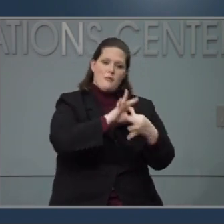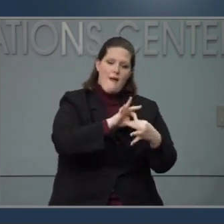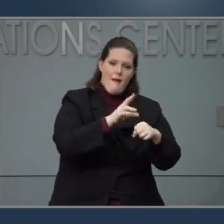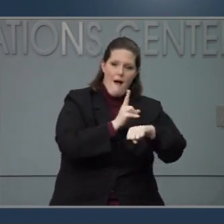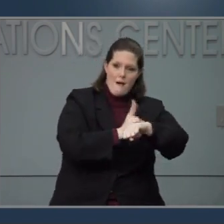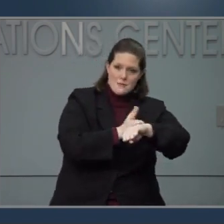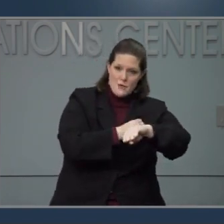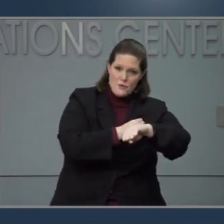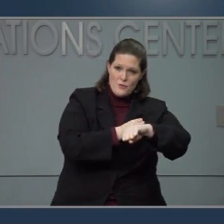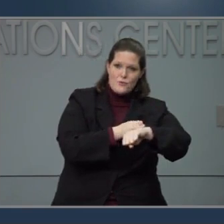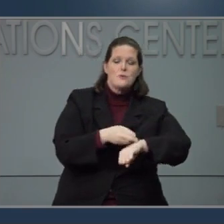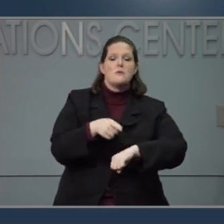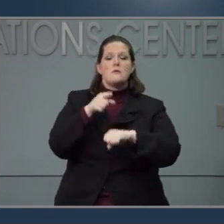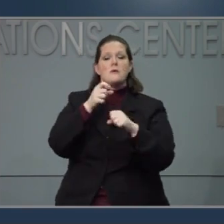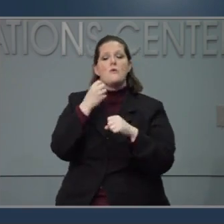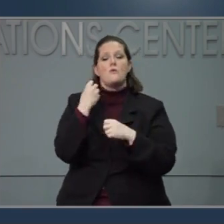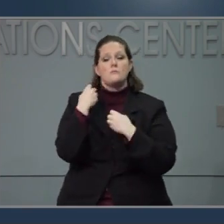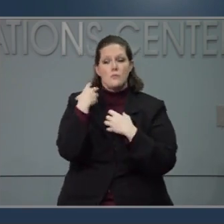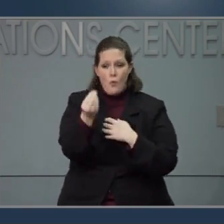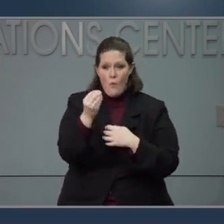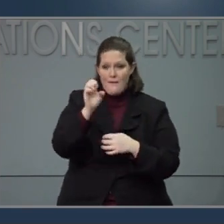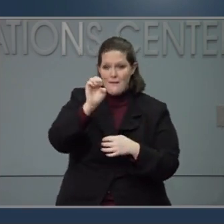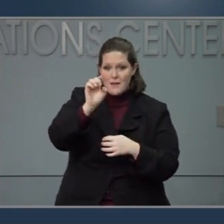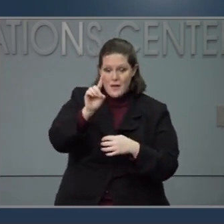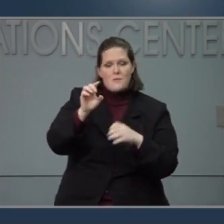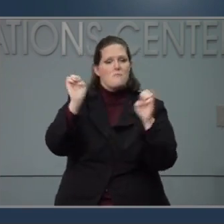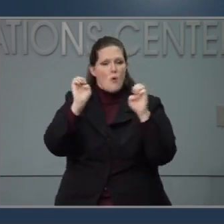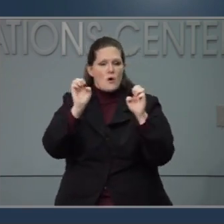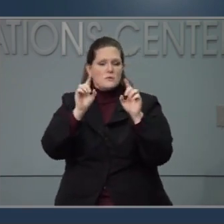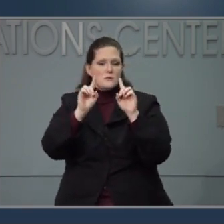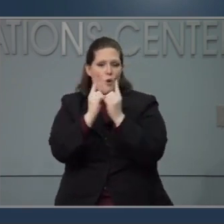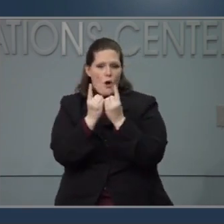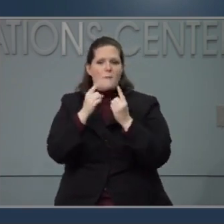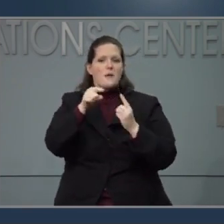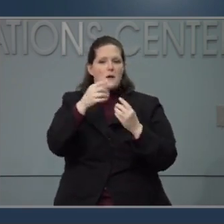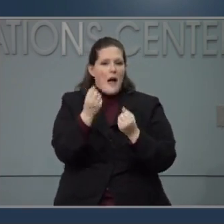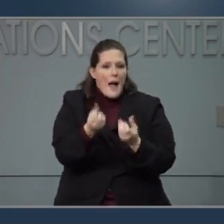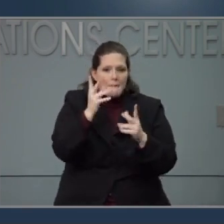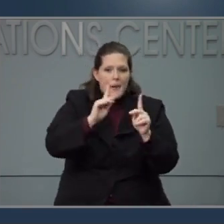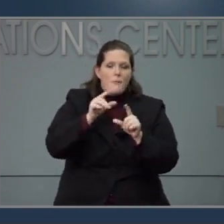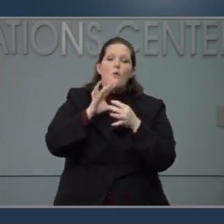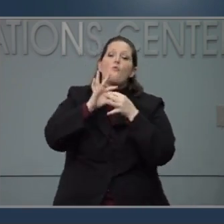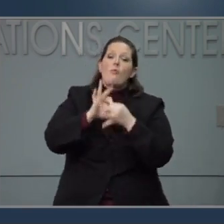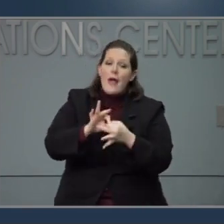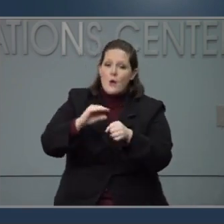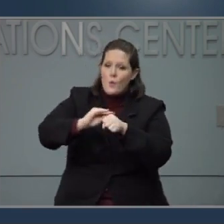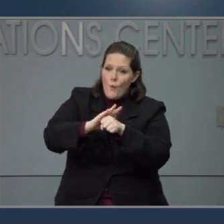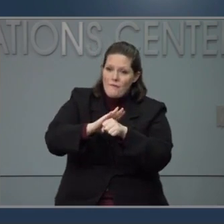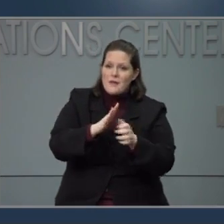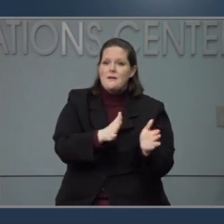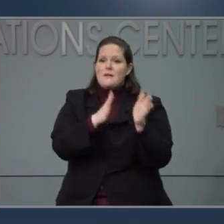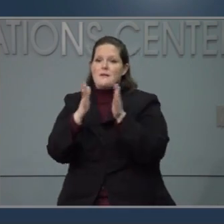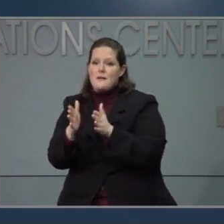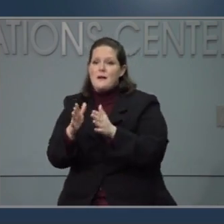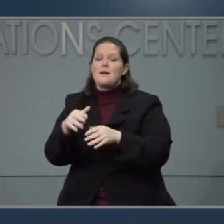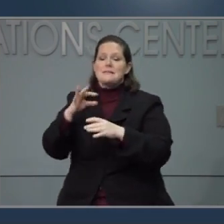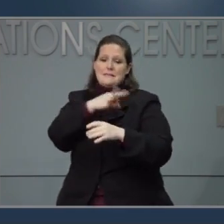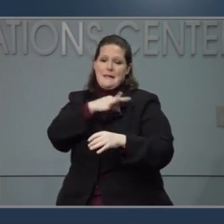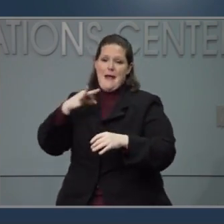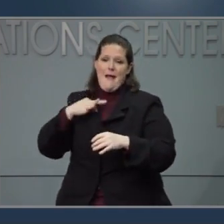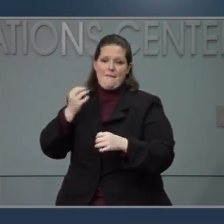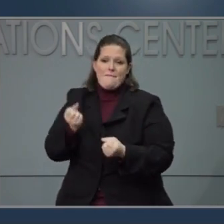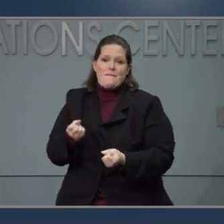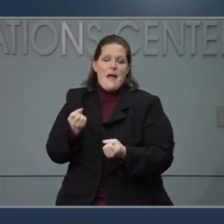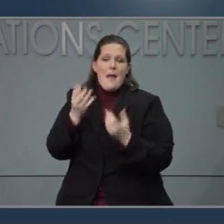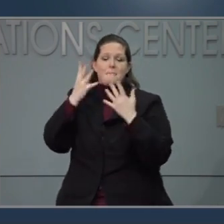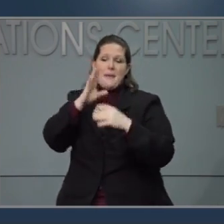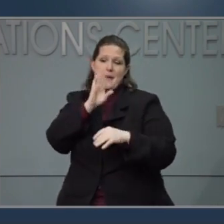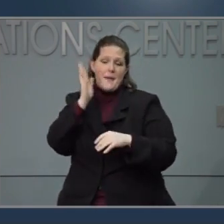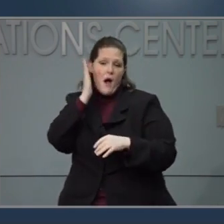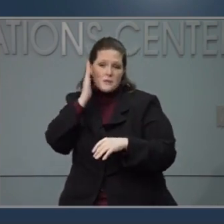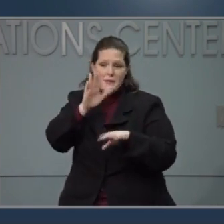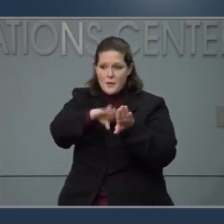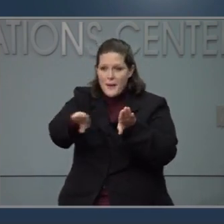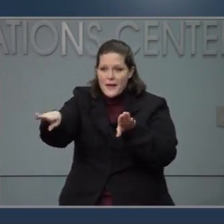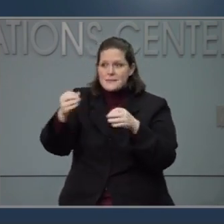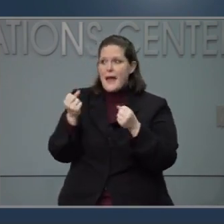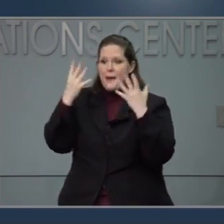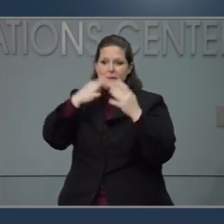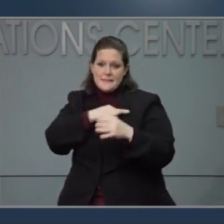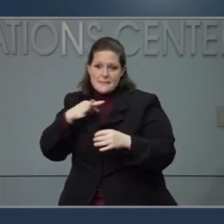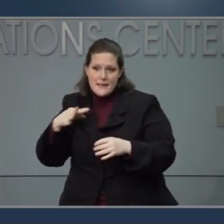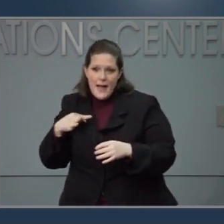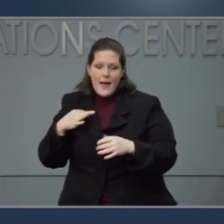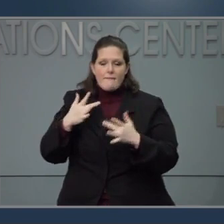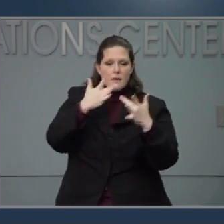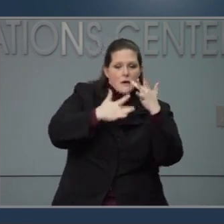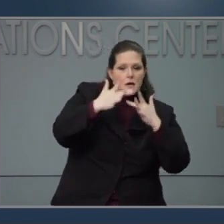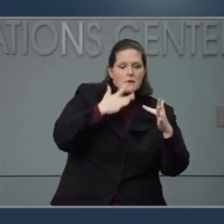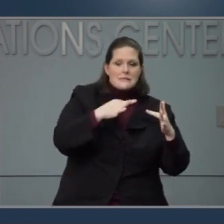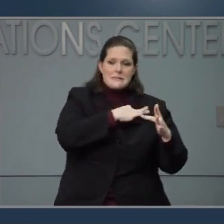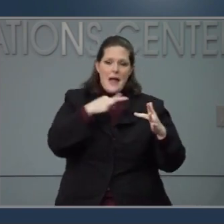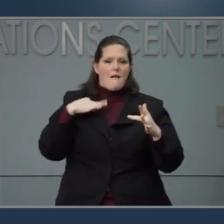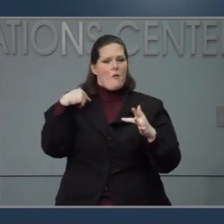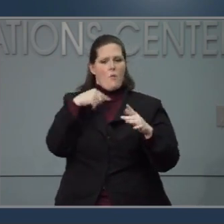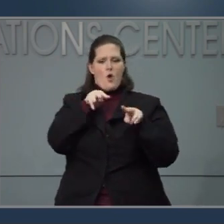THIS IS A COMPOSITE SCORE BASED ON THE PERCENT OF HOSPITALIZATIONS THAT ARE COVERT OR RATED -- COVID RELATED, THE NUMBER OF STAFF AND HOSPITAL BEDS, AND CRITICAL SHORTAGES AND